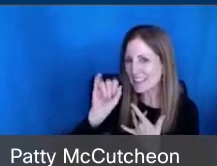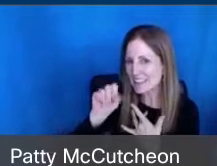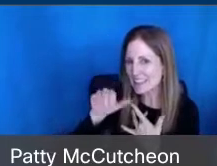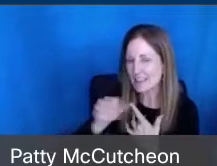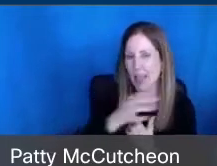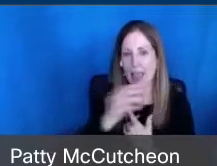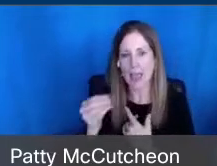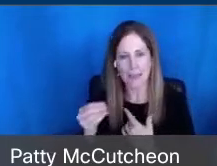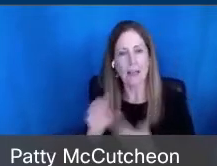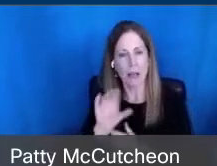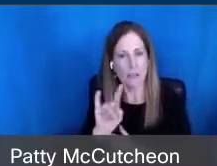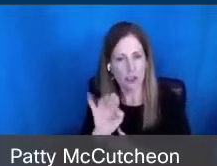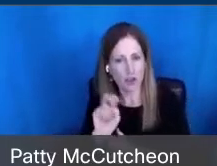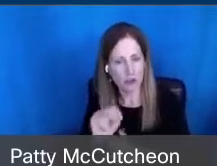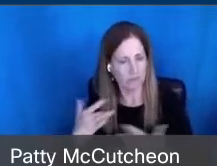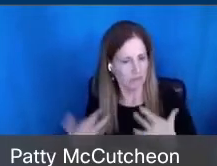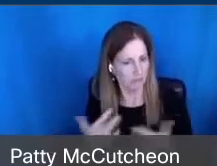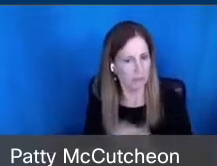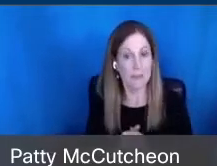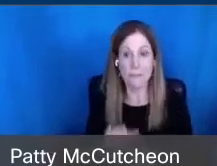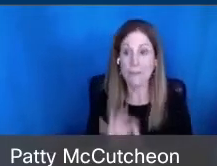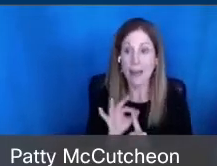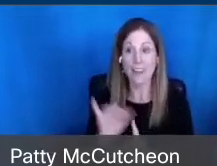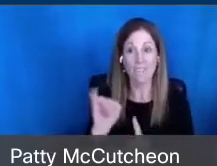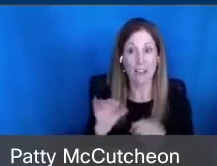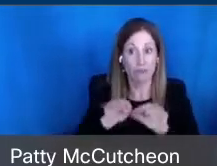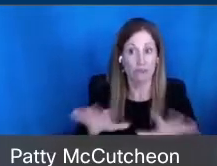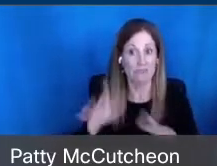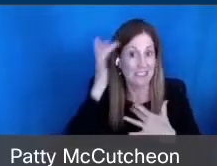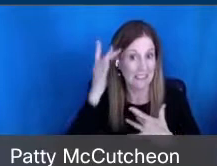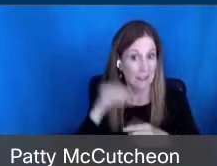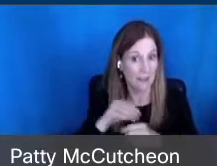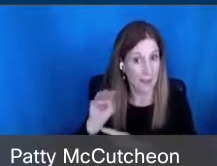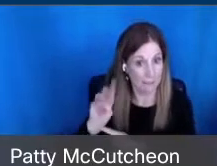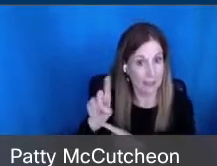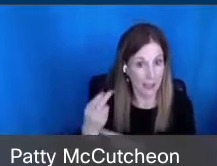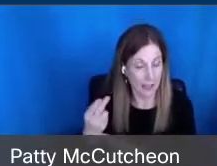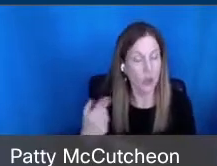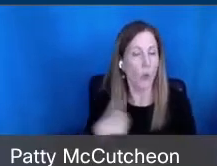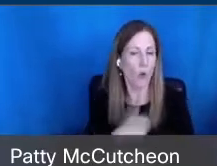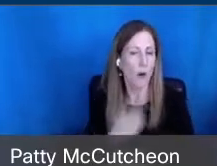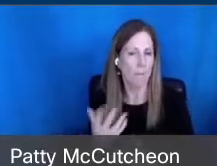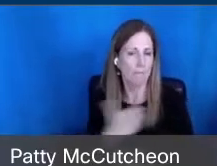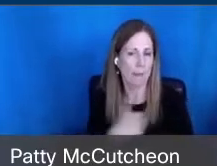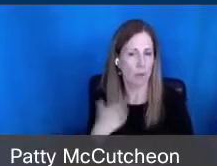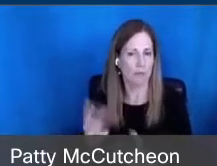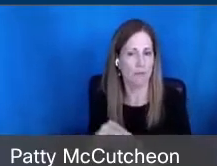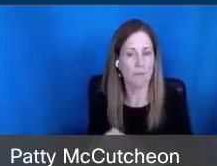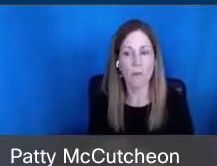Specifically, the infectious disease area of MDH, which we're members of, responds quickly to outbreaks